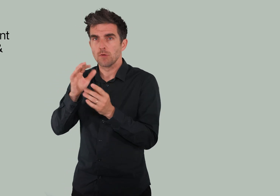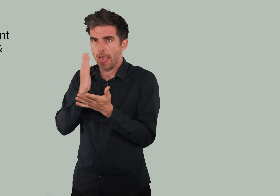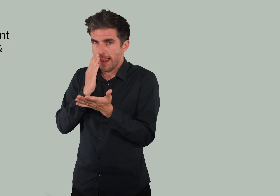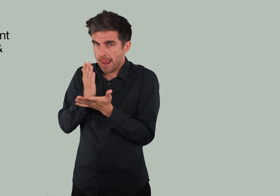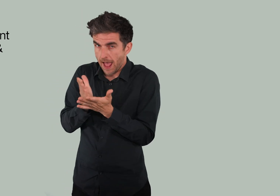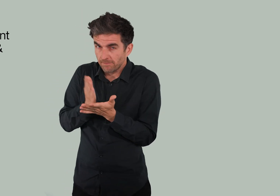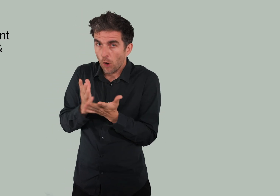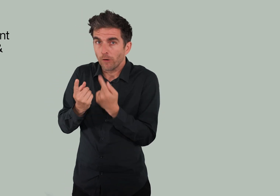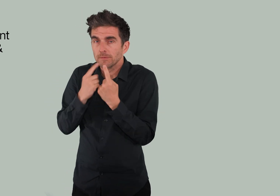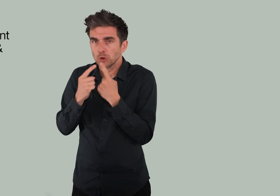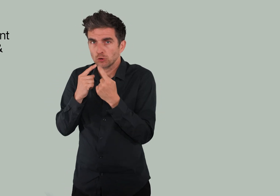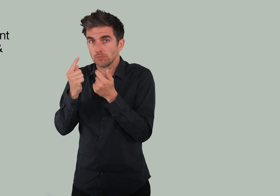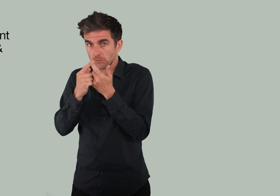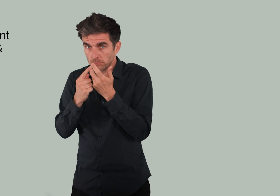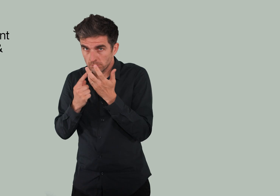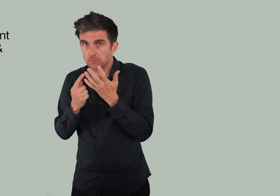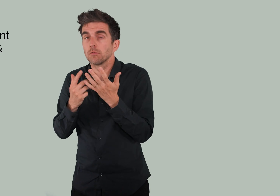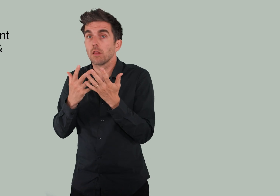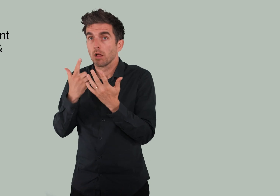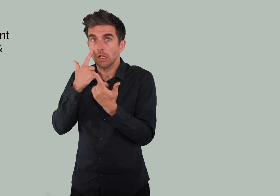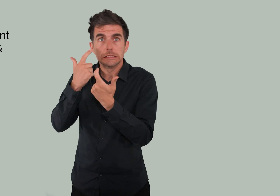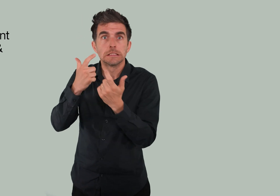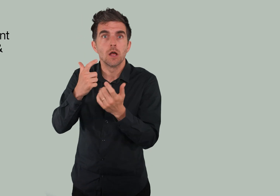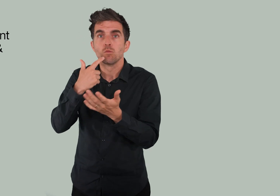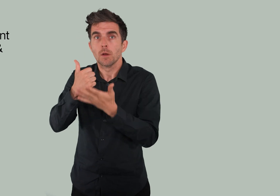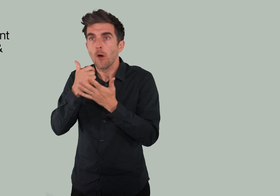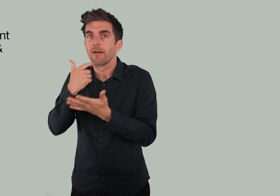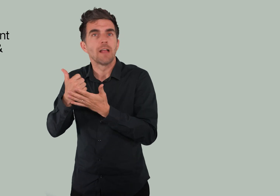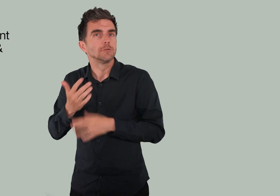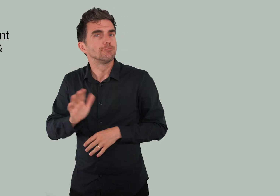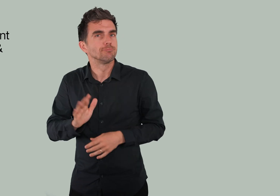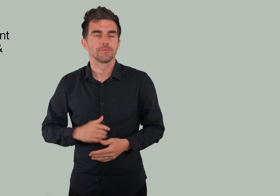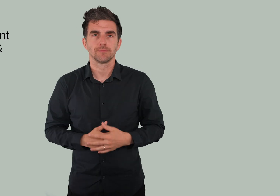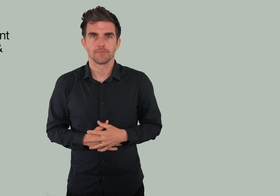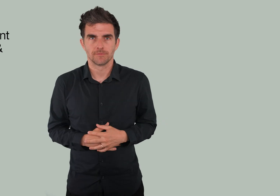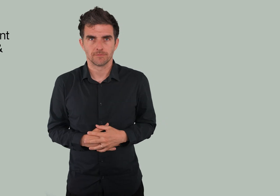to clarify information, rather than to seek support or advice.